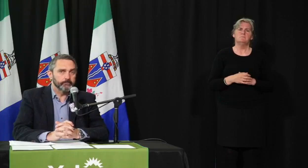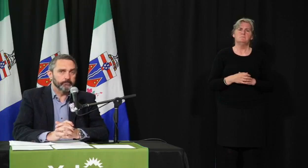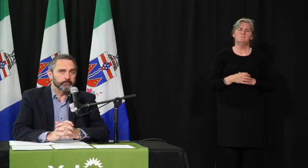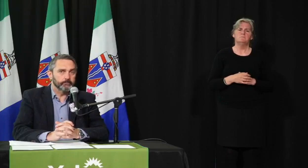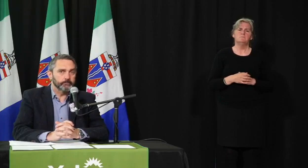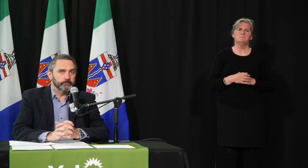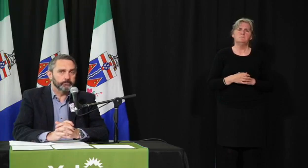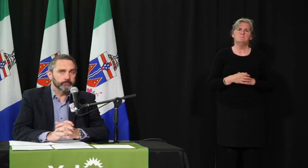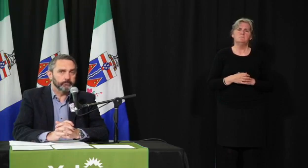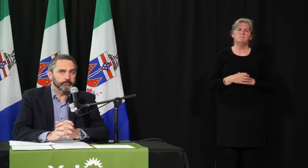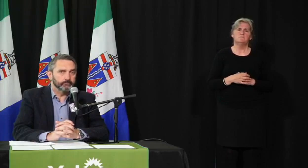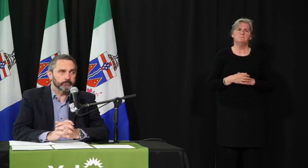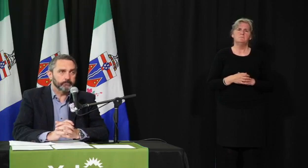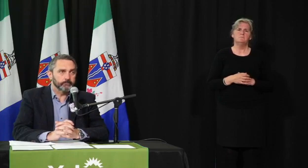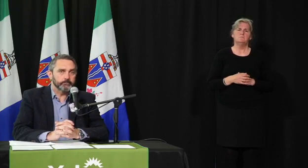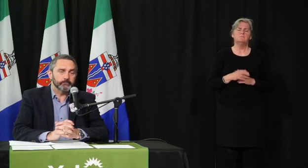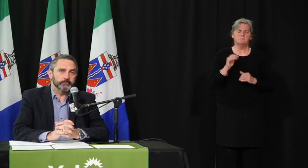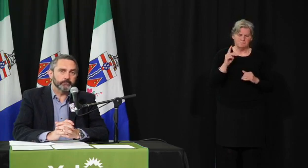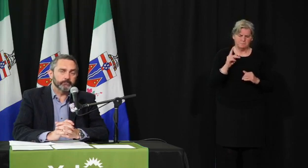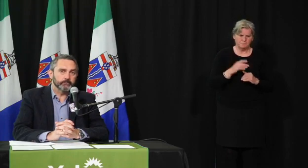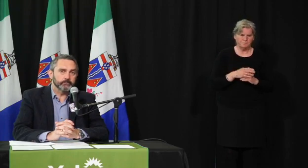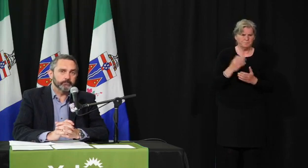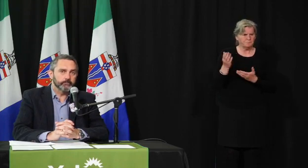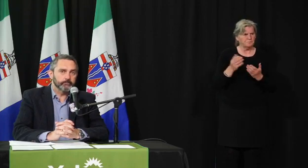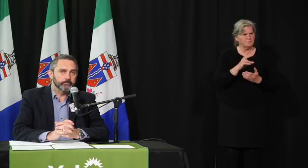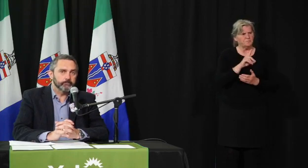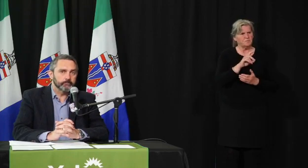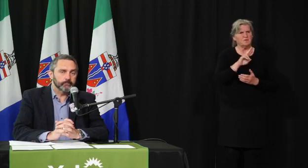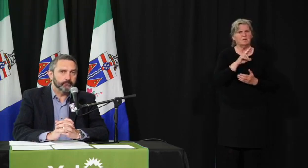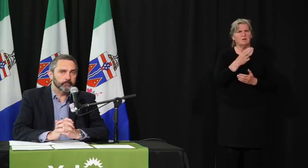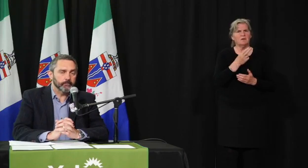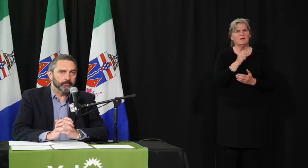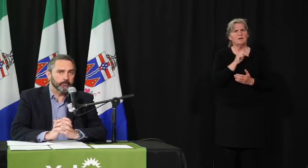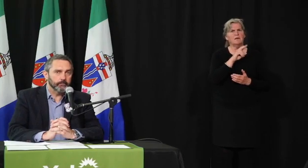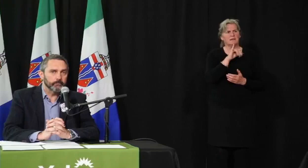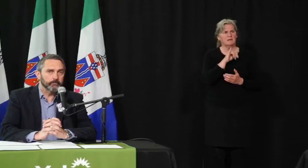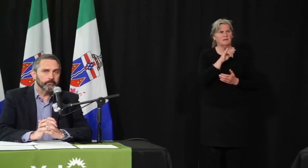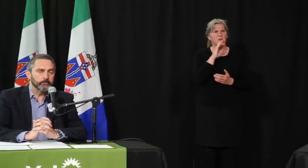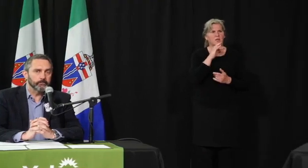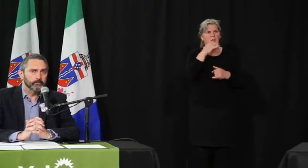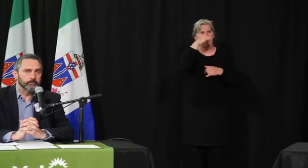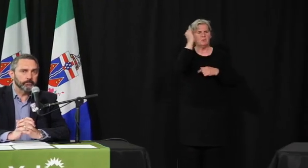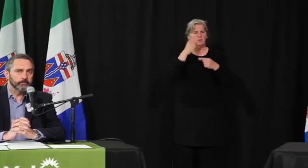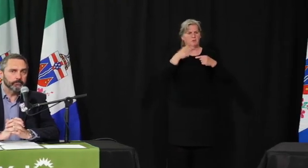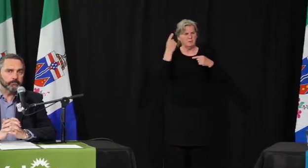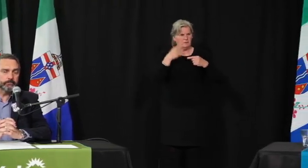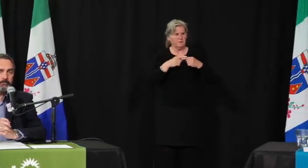Reporter: Dr Hanley, you touched on the fact that border closures might violate charter rights.